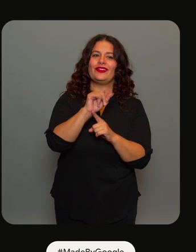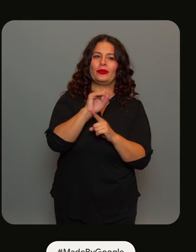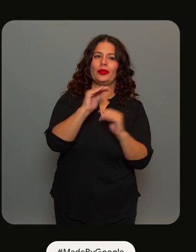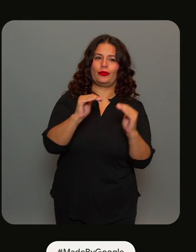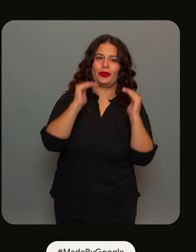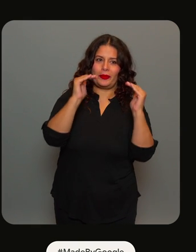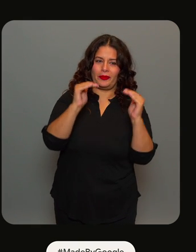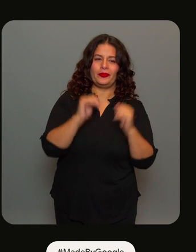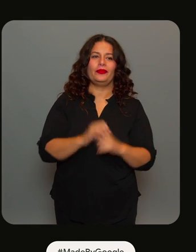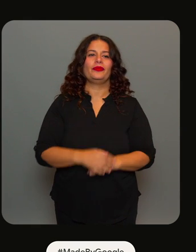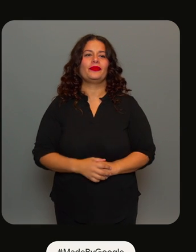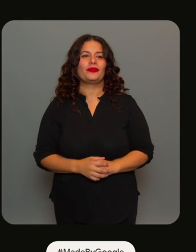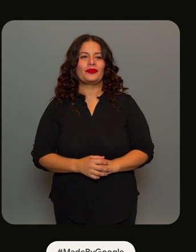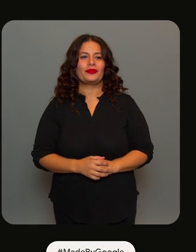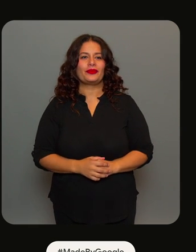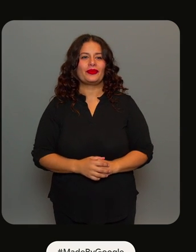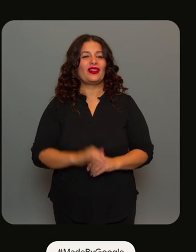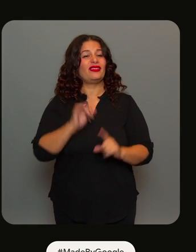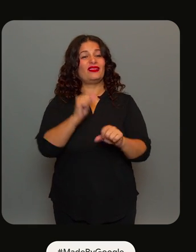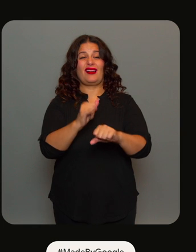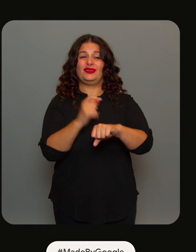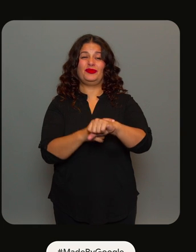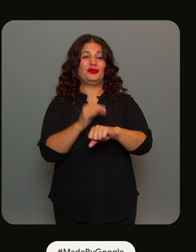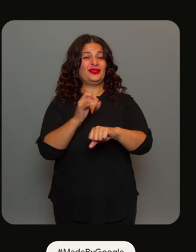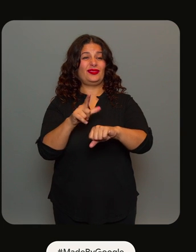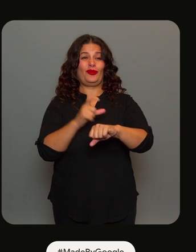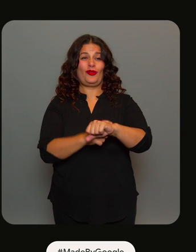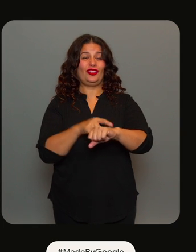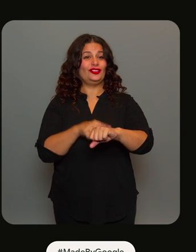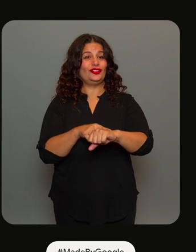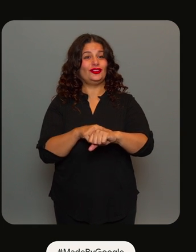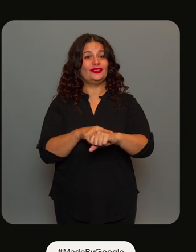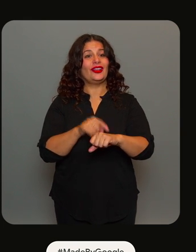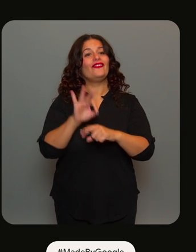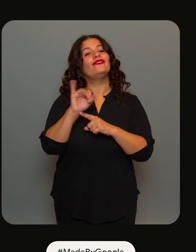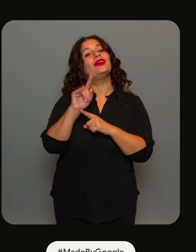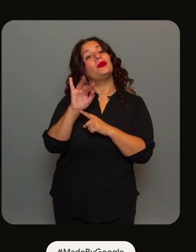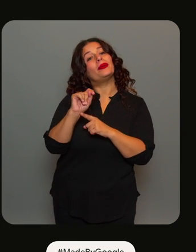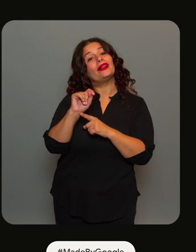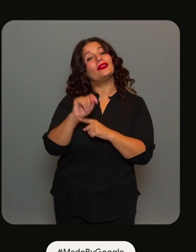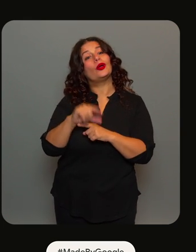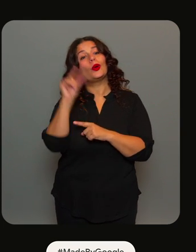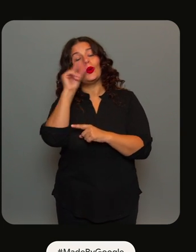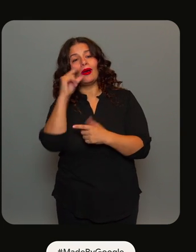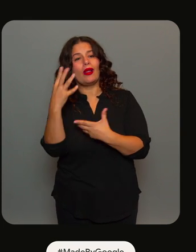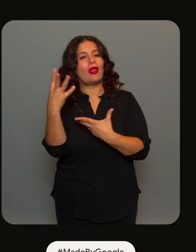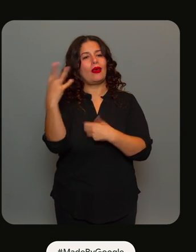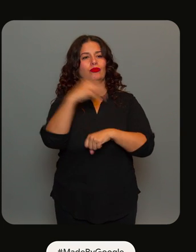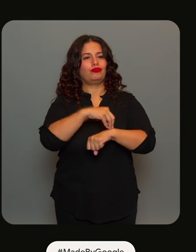So that's Google Pixel Watch. Bringing the best of Fitbit and Google together in a wearable